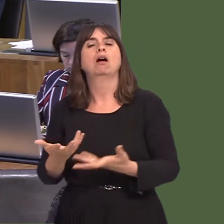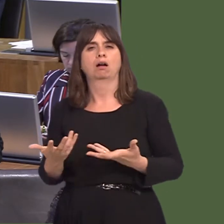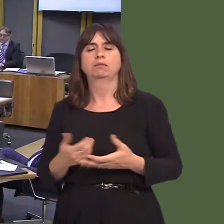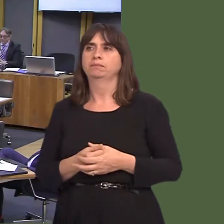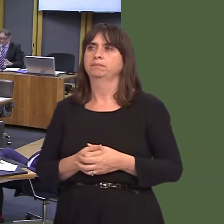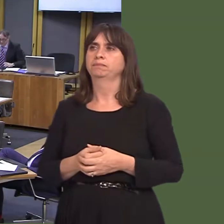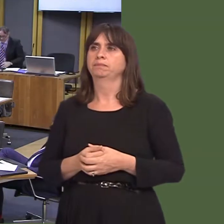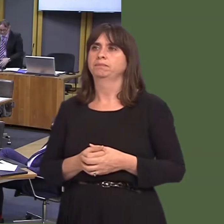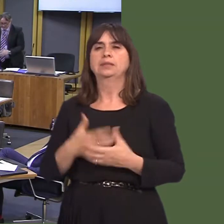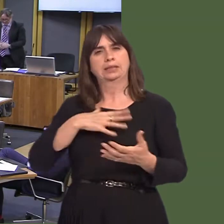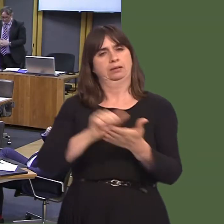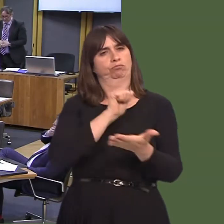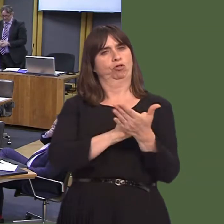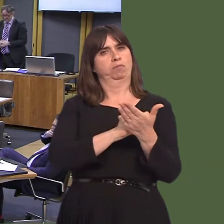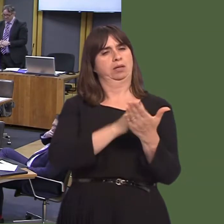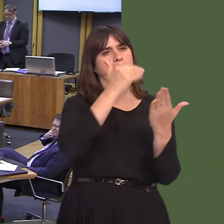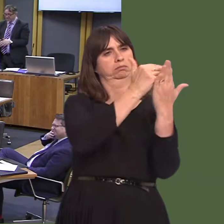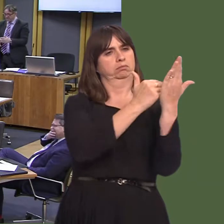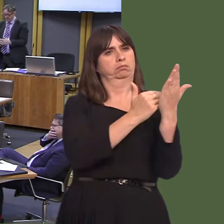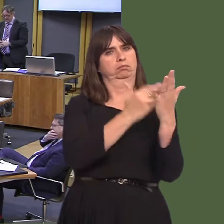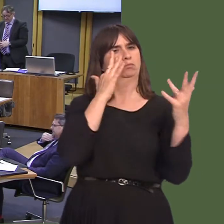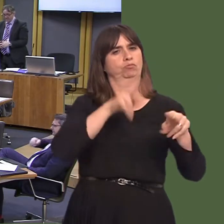Mick Antoniw AM: Thank you for that, First Minister.